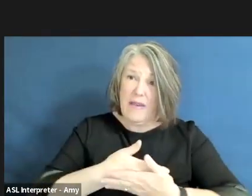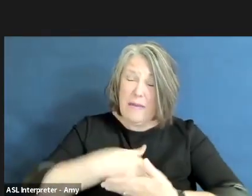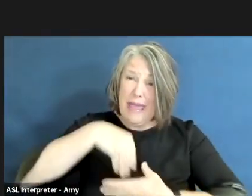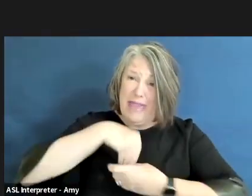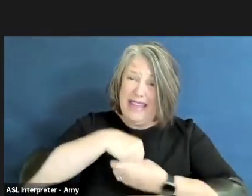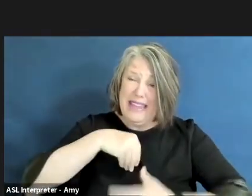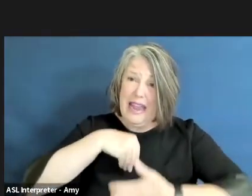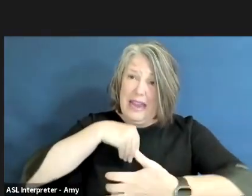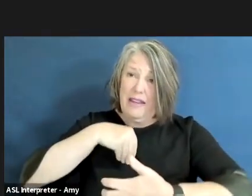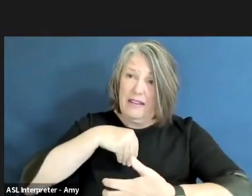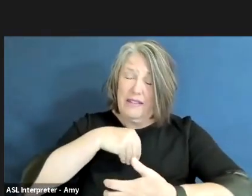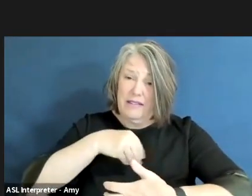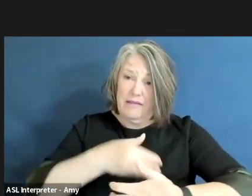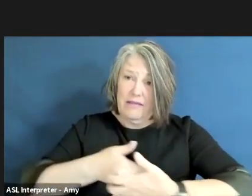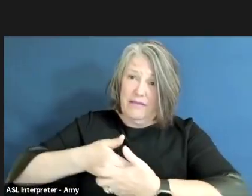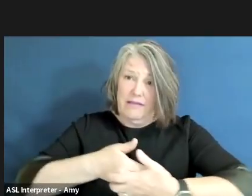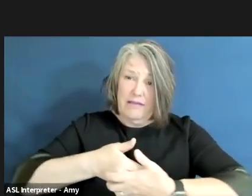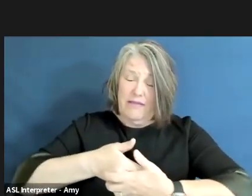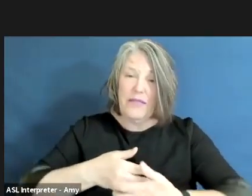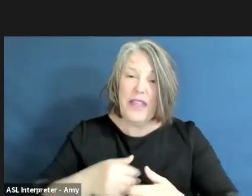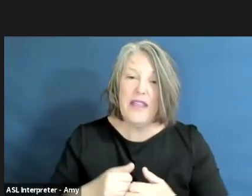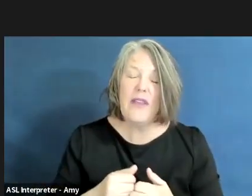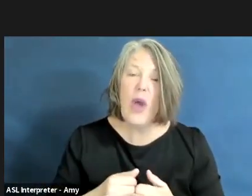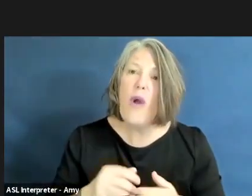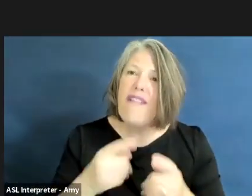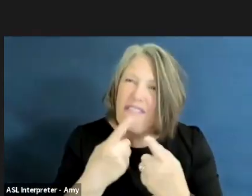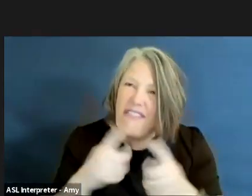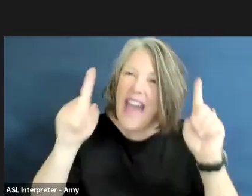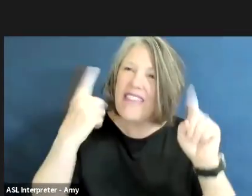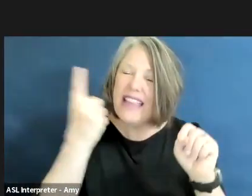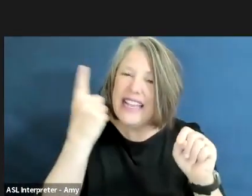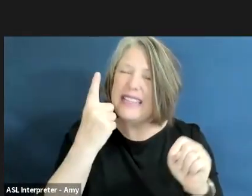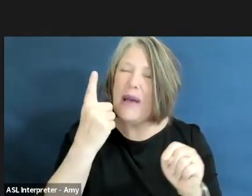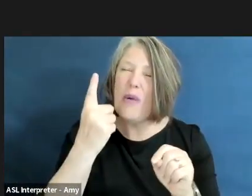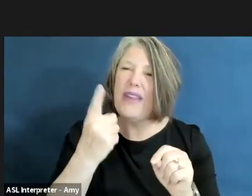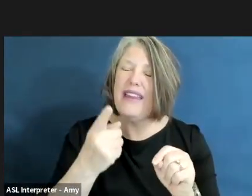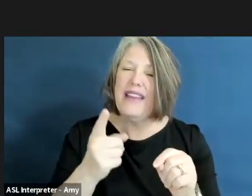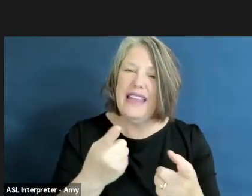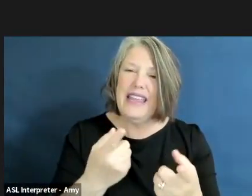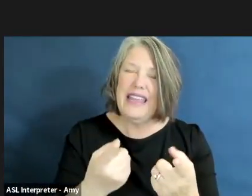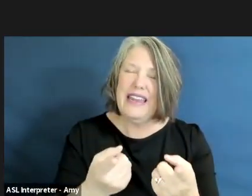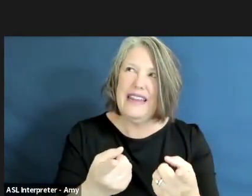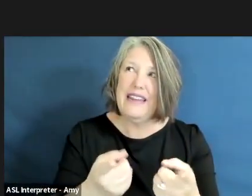account the answers I needed to feel secure in moving ahead.